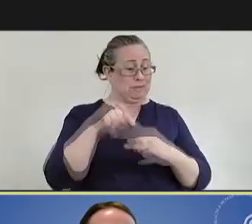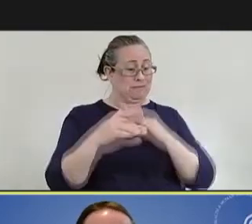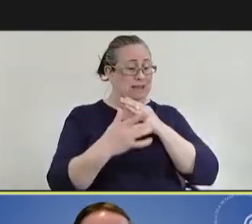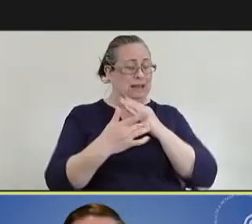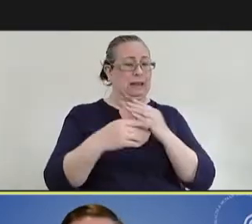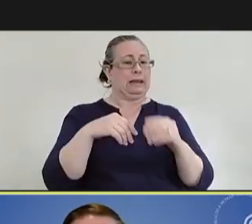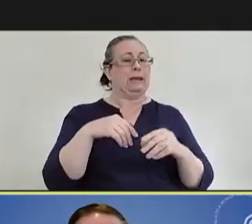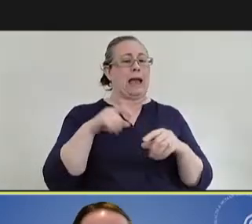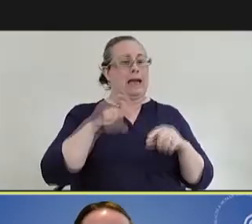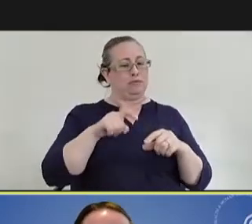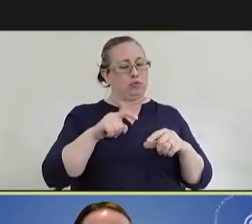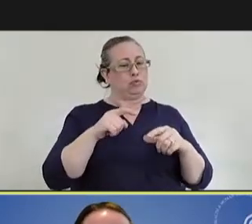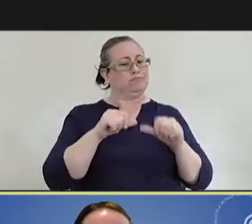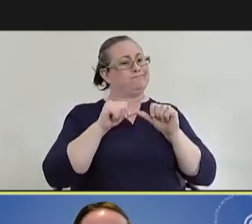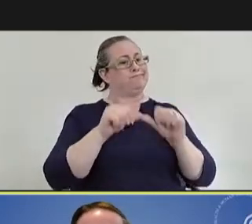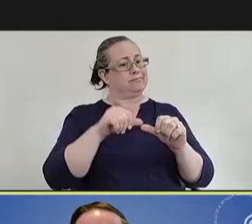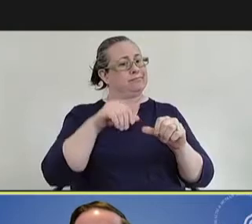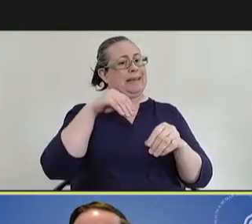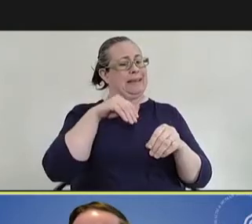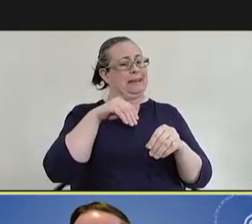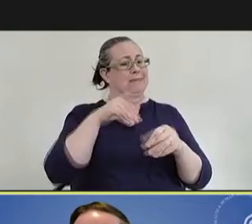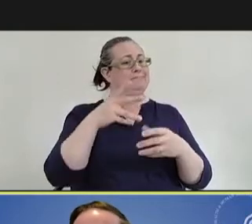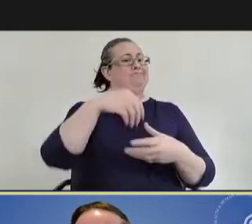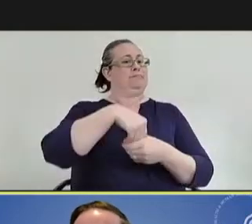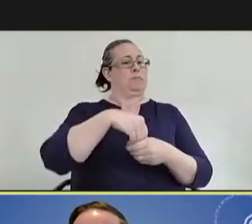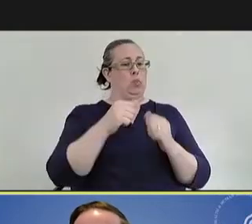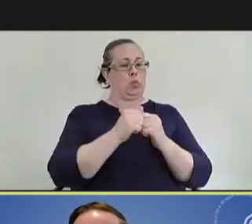you know, you see at the top trustworthy AI talks about design, development,